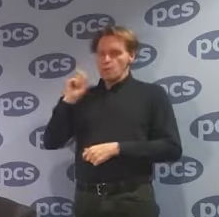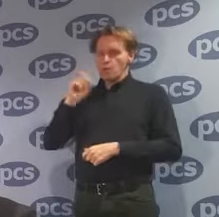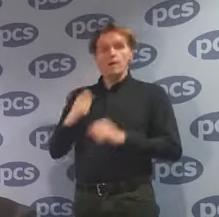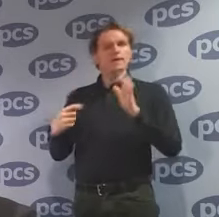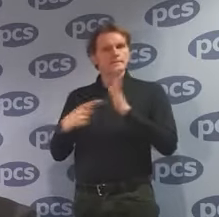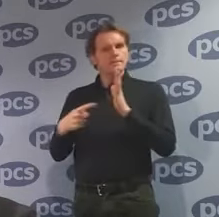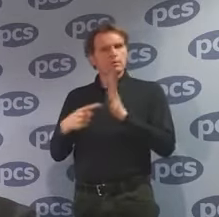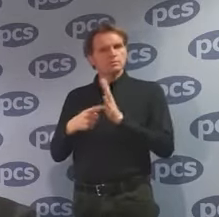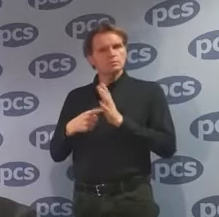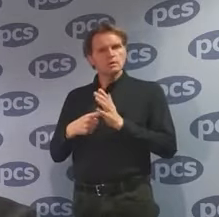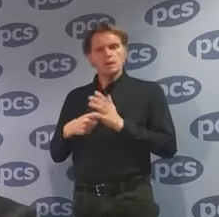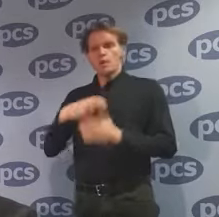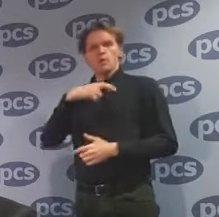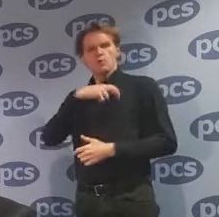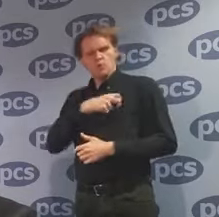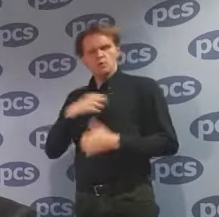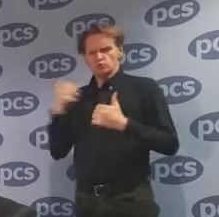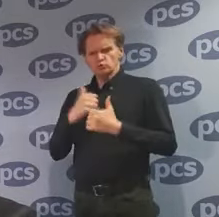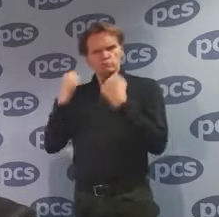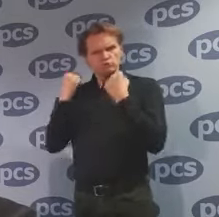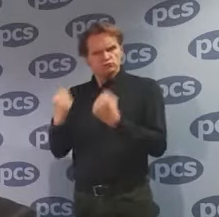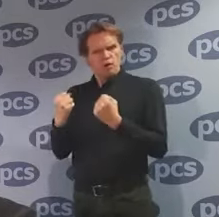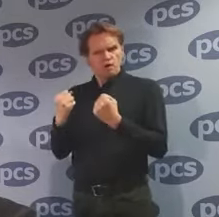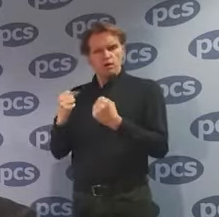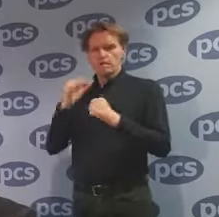in HMRC and right across the board. Thanks Mark